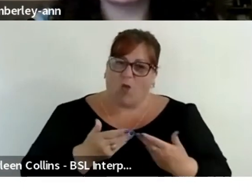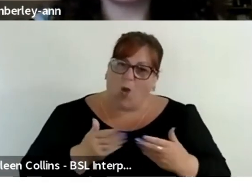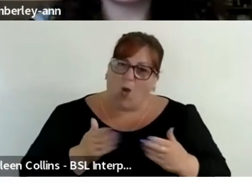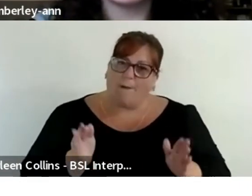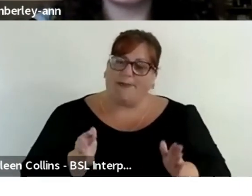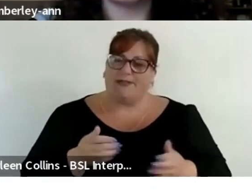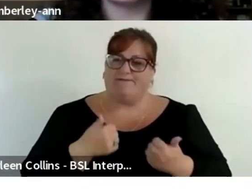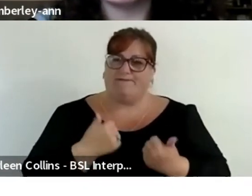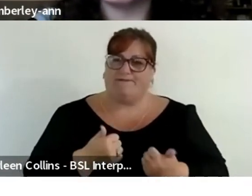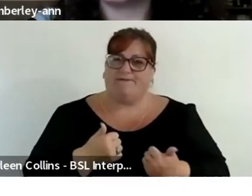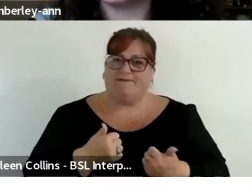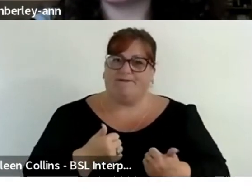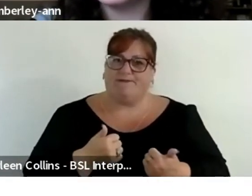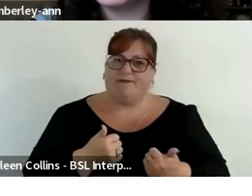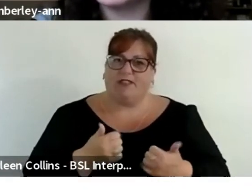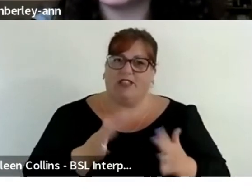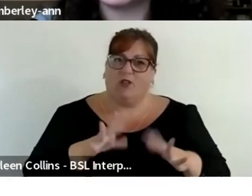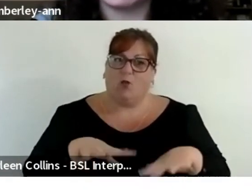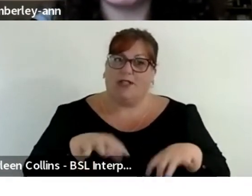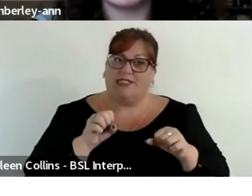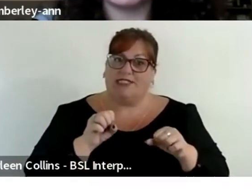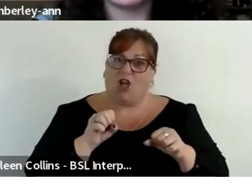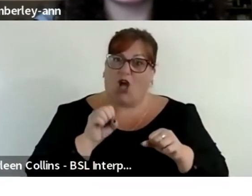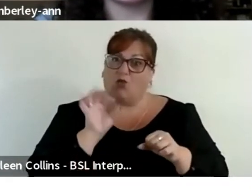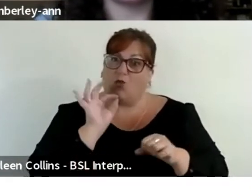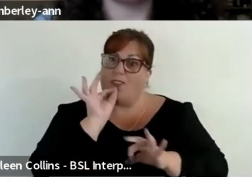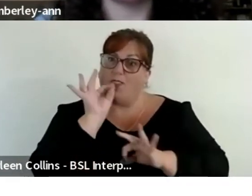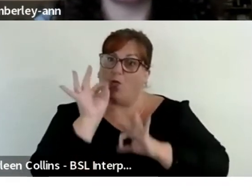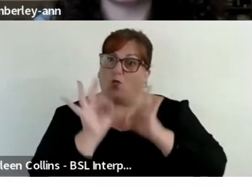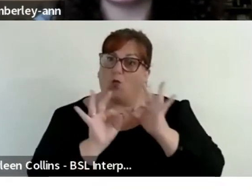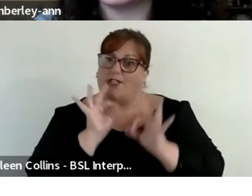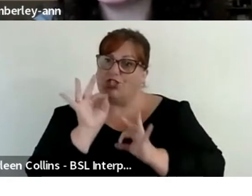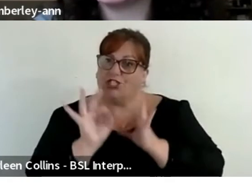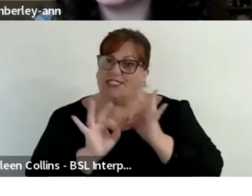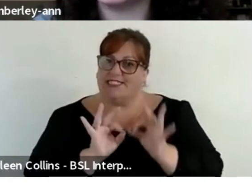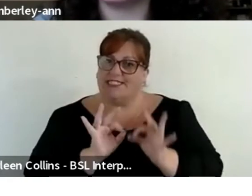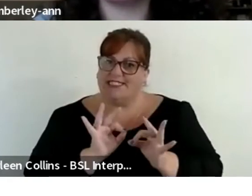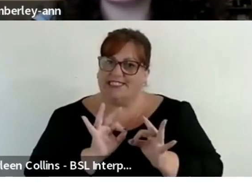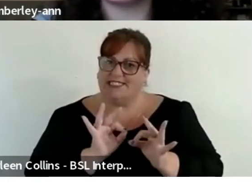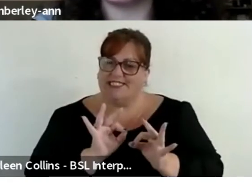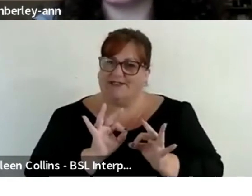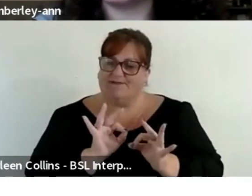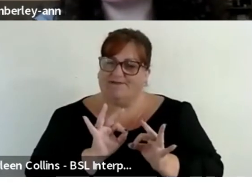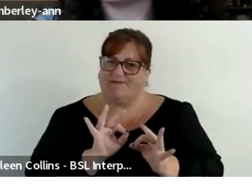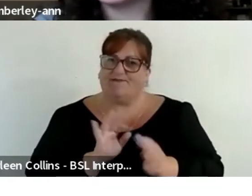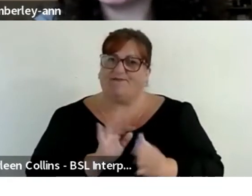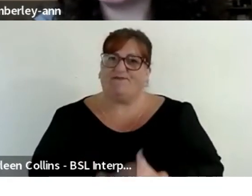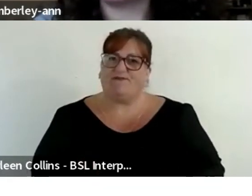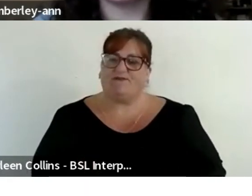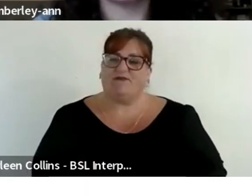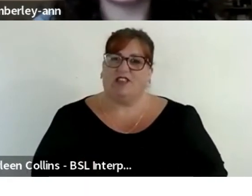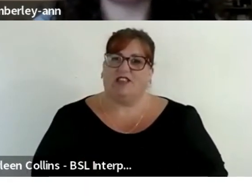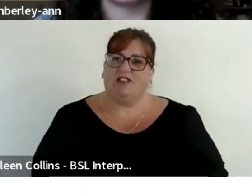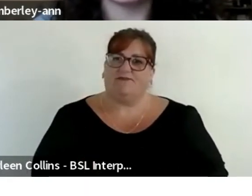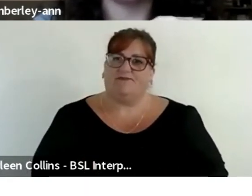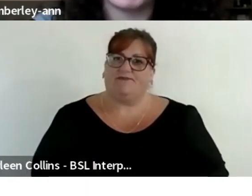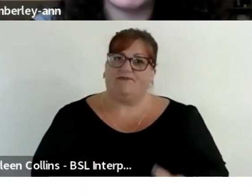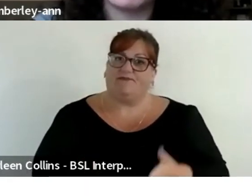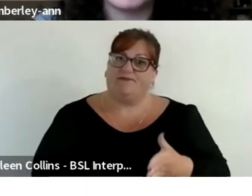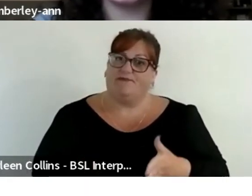I'm going to start with the questions that we have. If we could go on to the next slide. Our first question is for both of you.